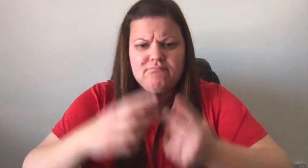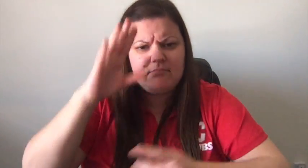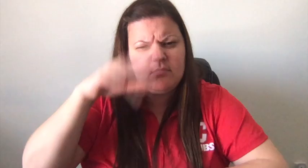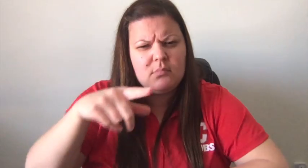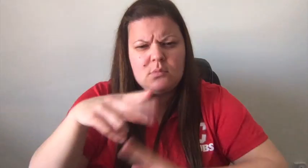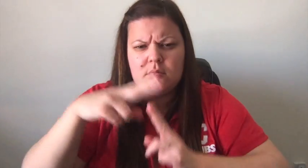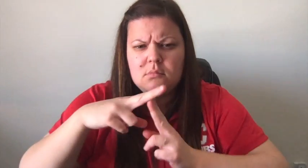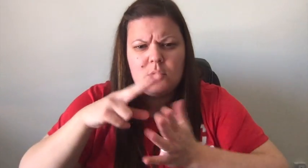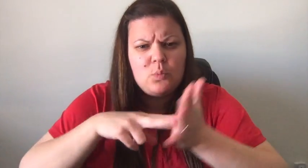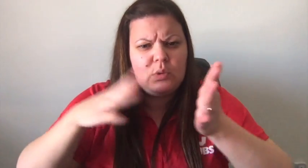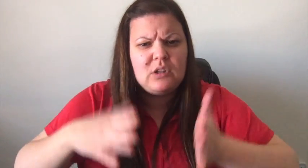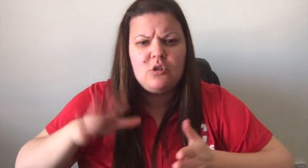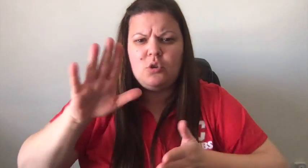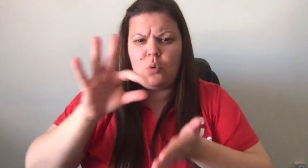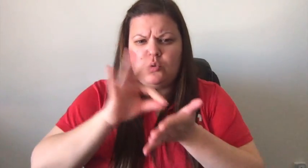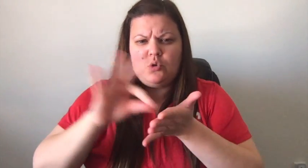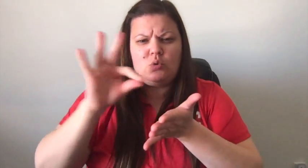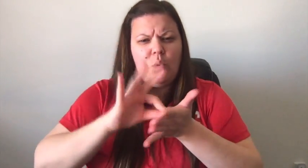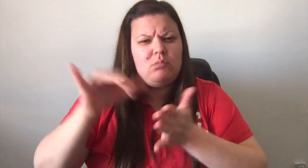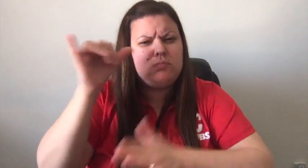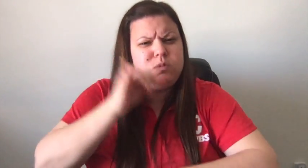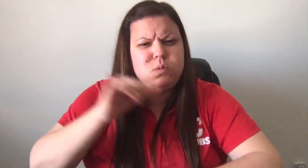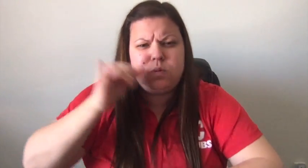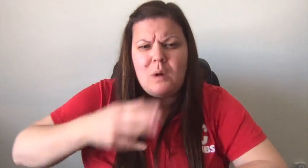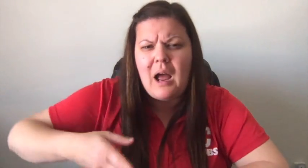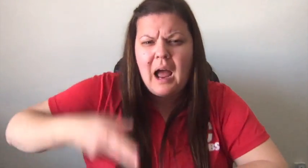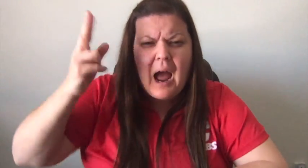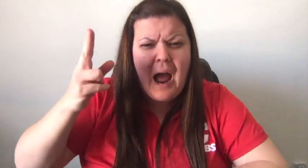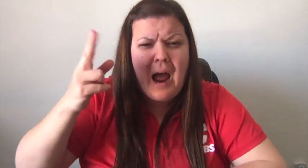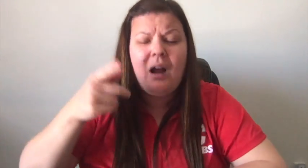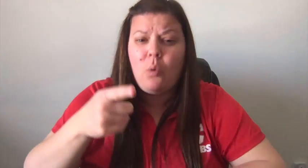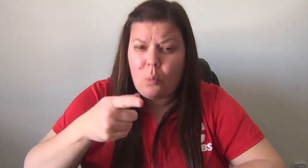student here. Their reading scores are off the charts. Truly